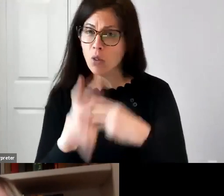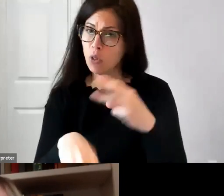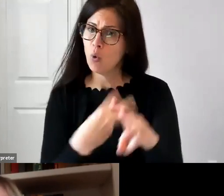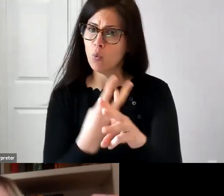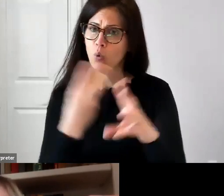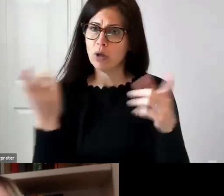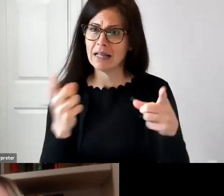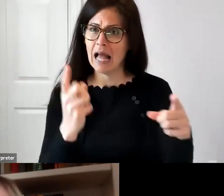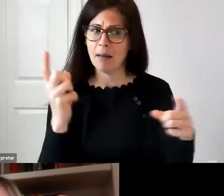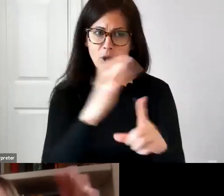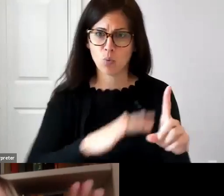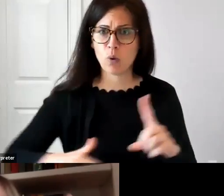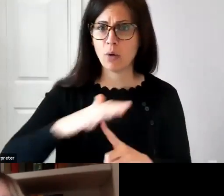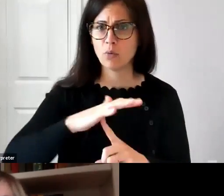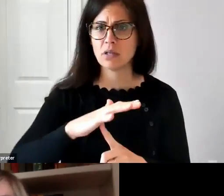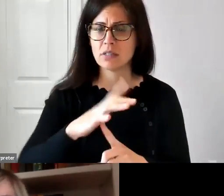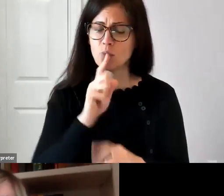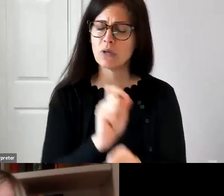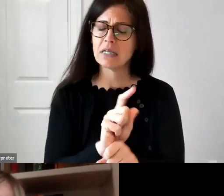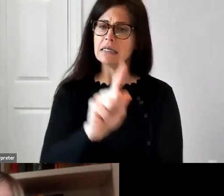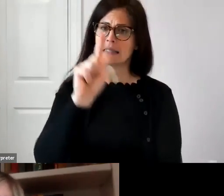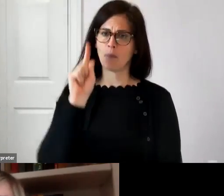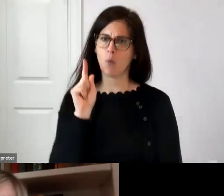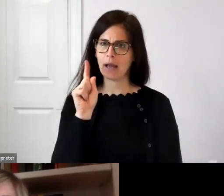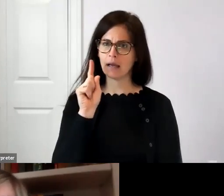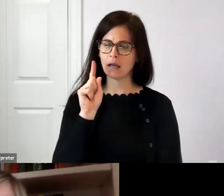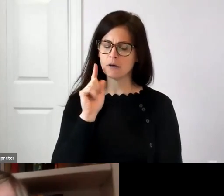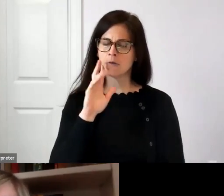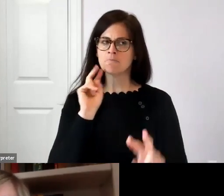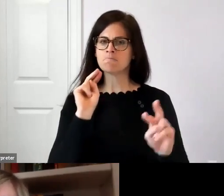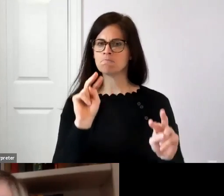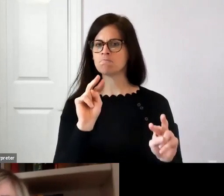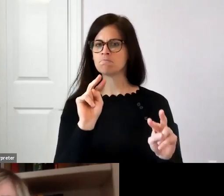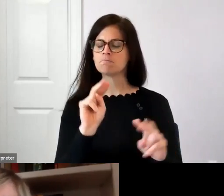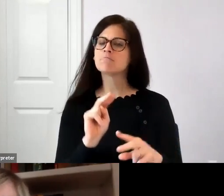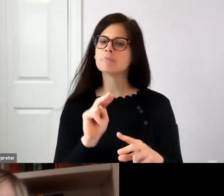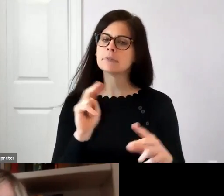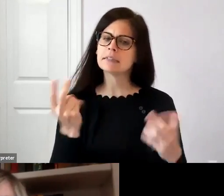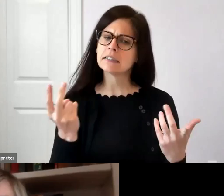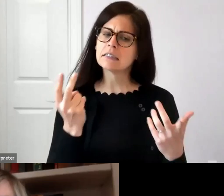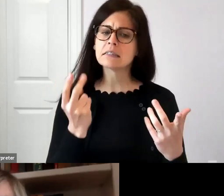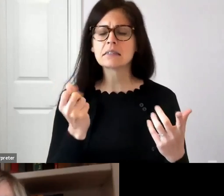It's hard to take this wonderful, wonderful few minutes that we've had together